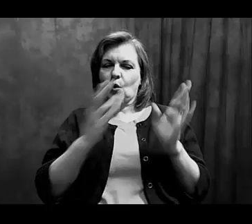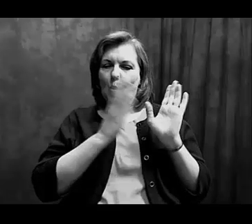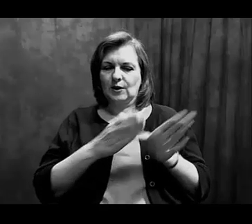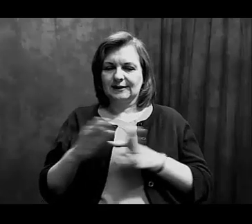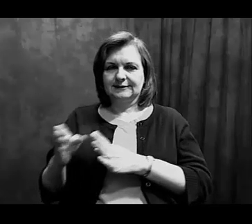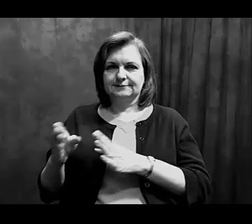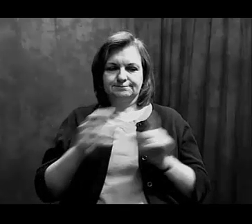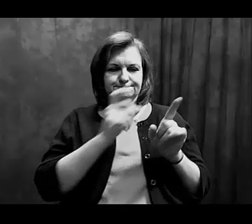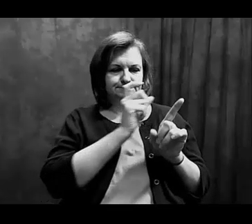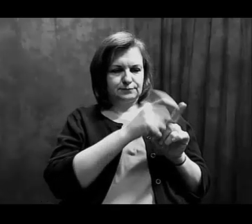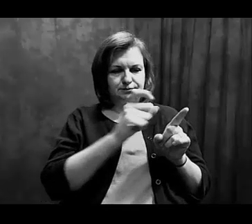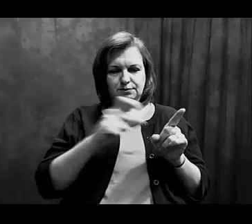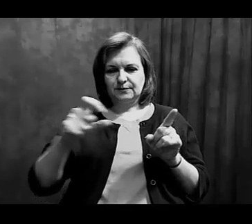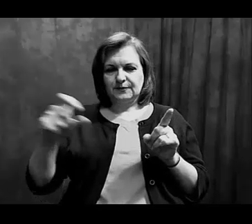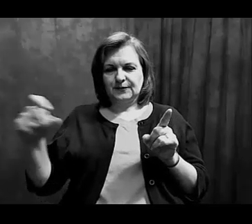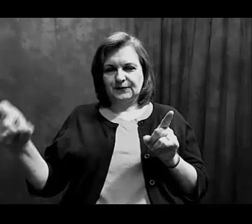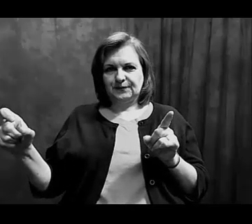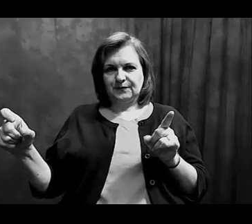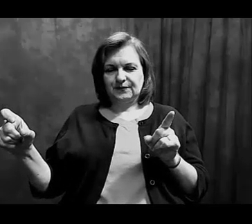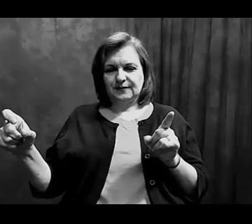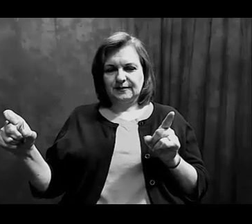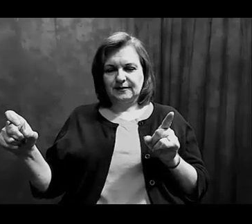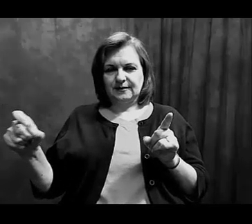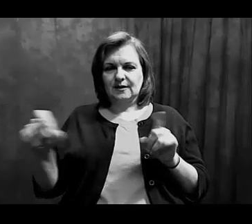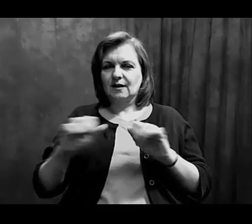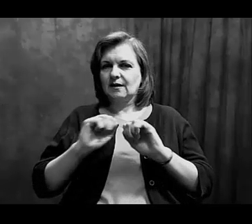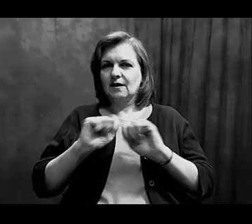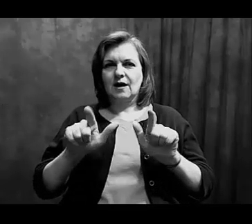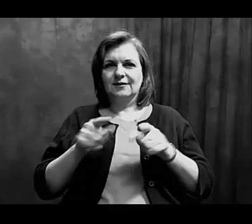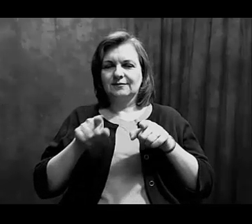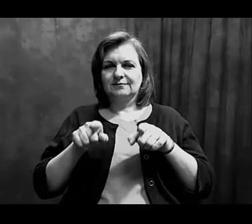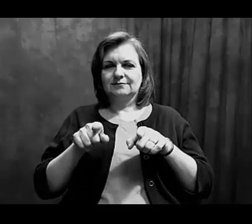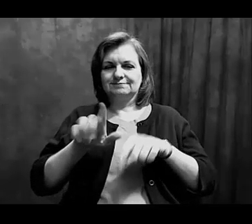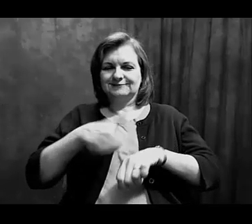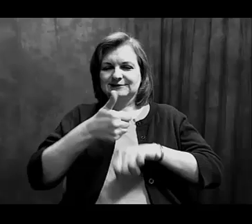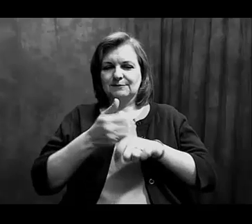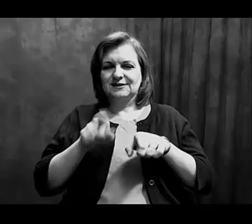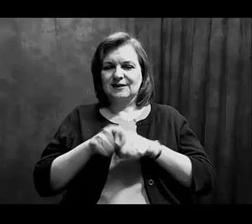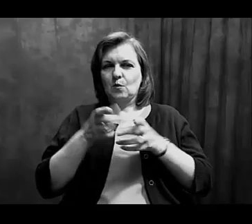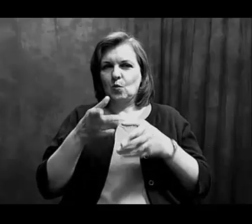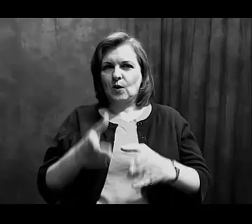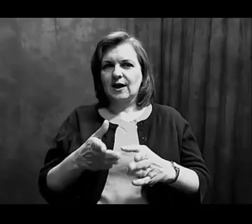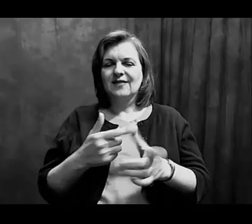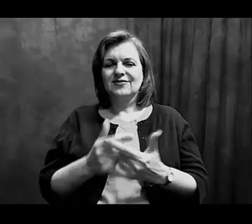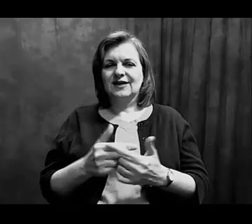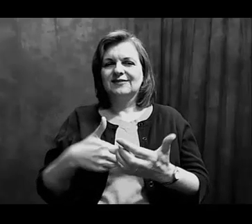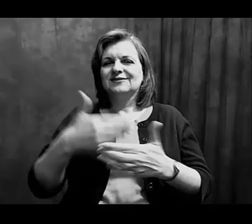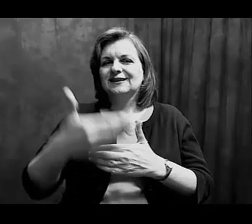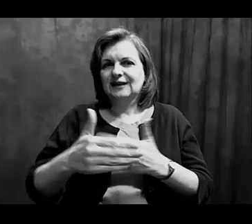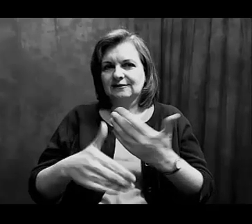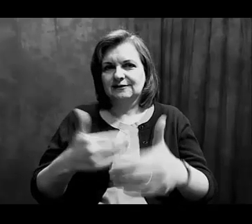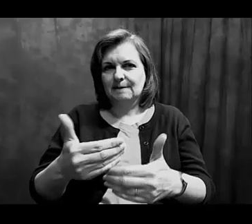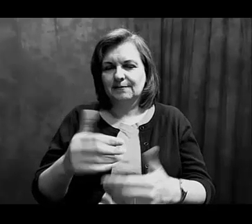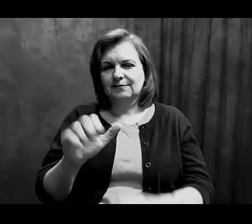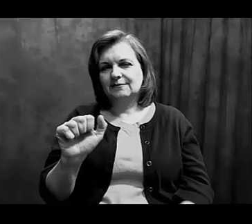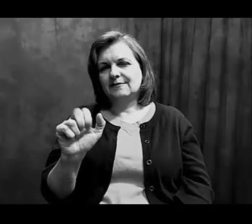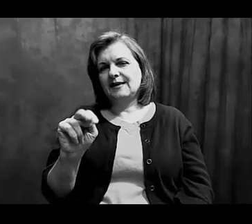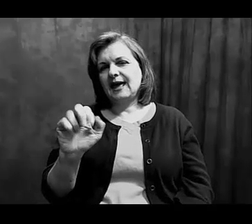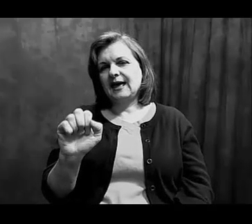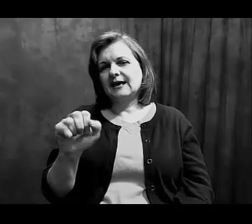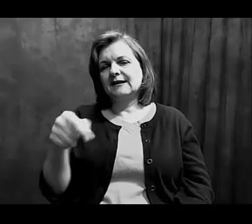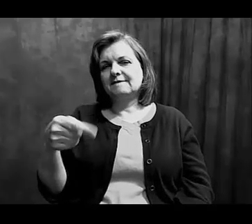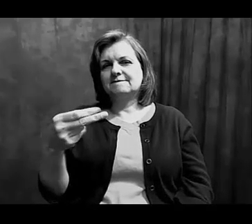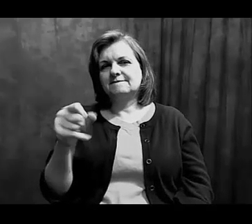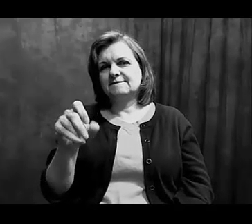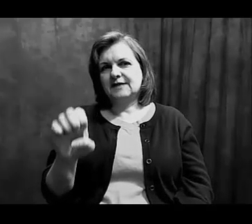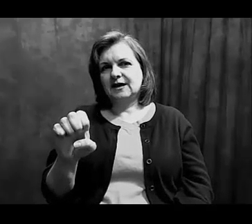sitting here in the middle oriented all the same way so that in anaphase we can pull apart